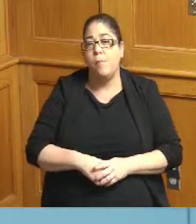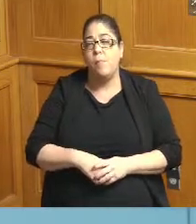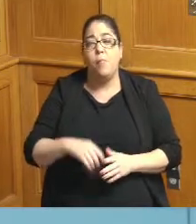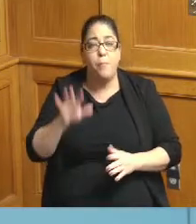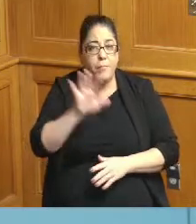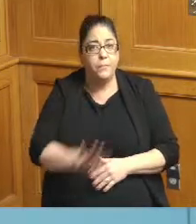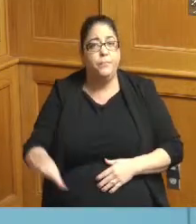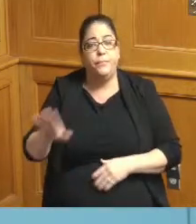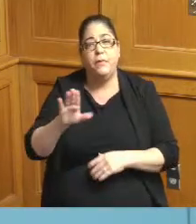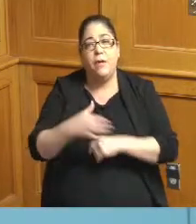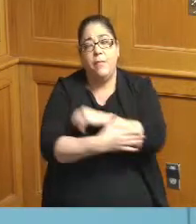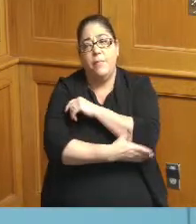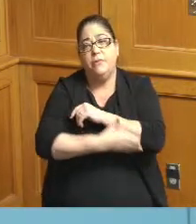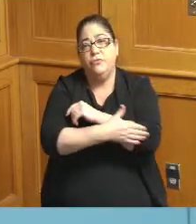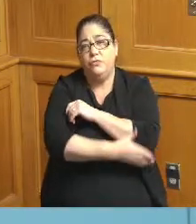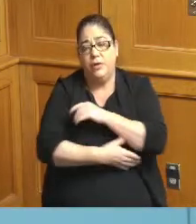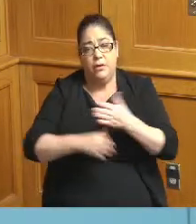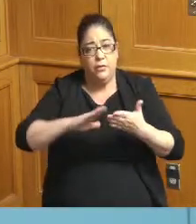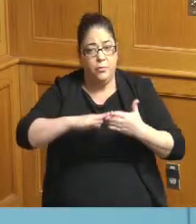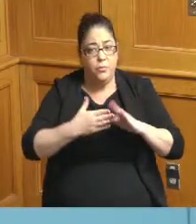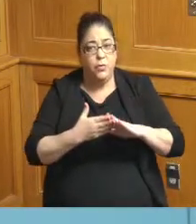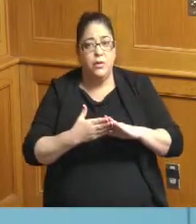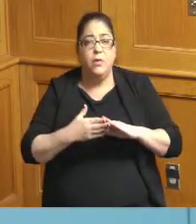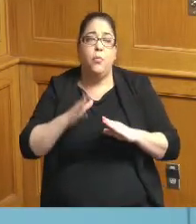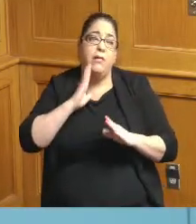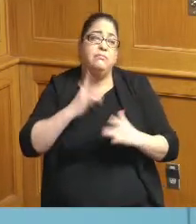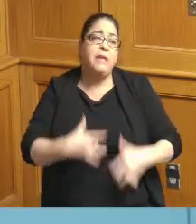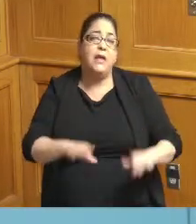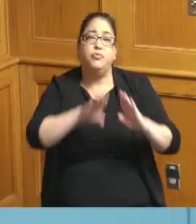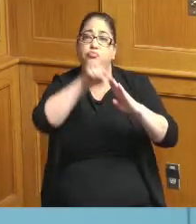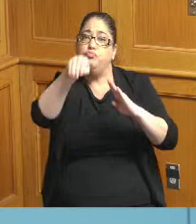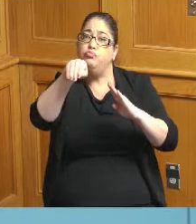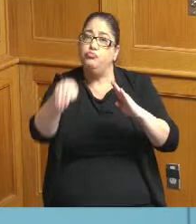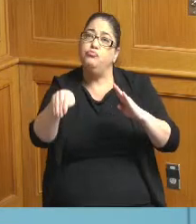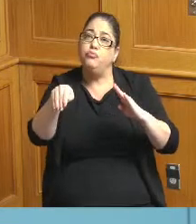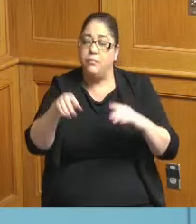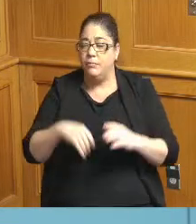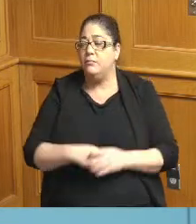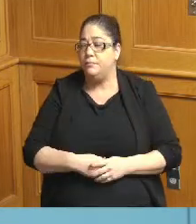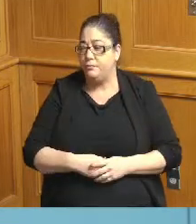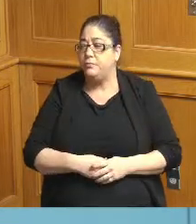and really as a community we continue to be on a downward Trend we continue to offer a weekly